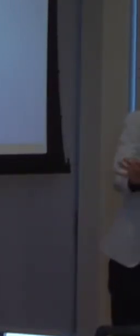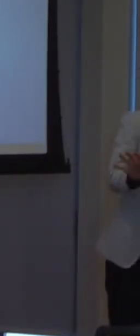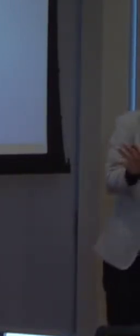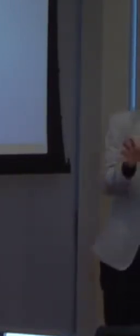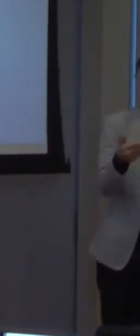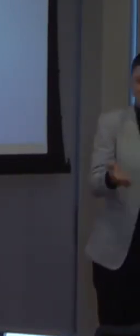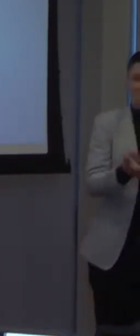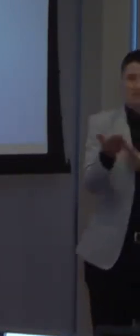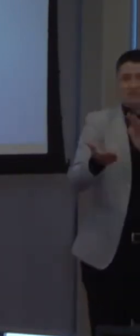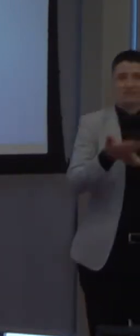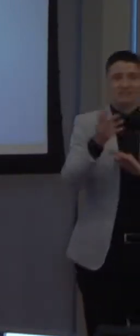redoing our exhibits,